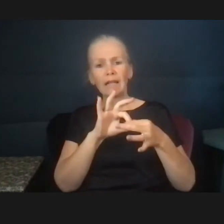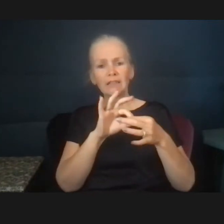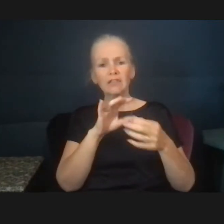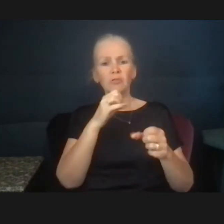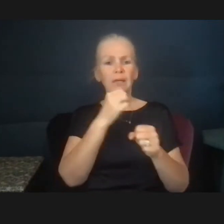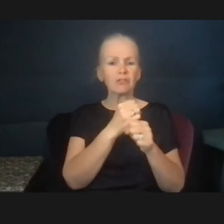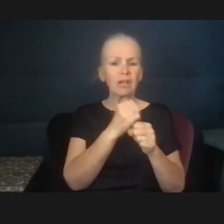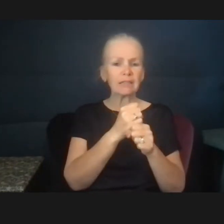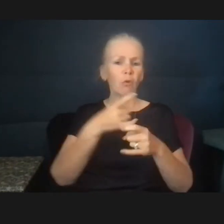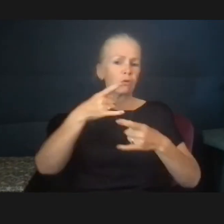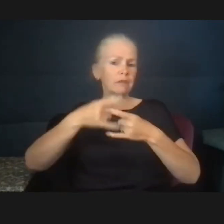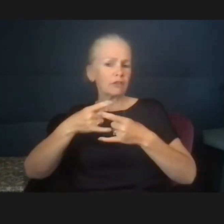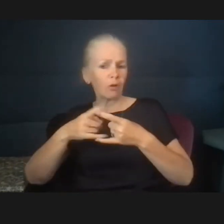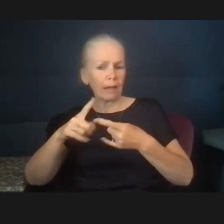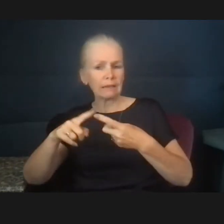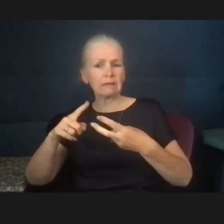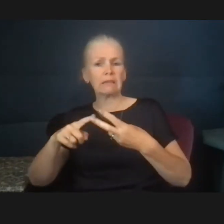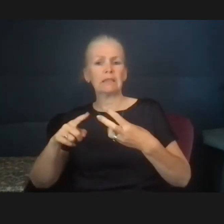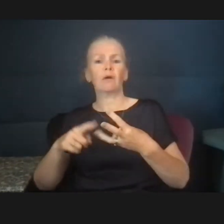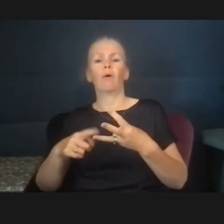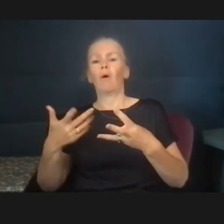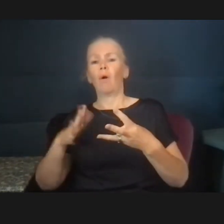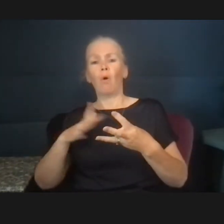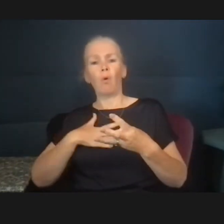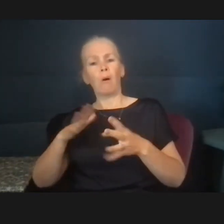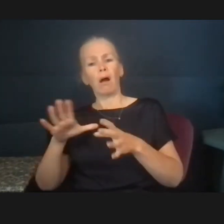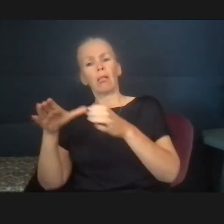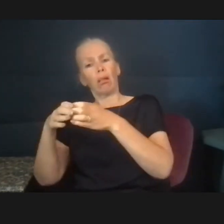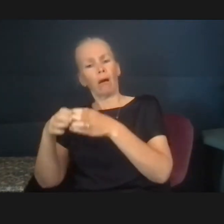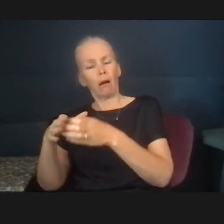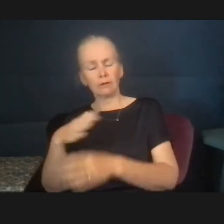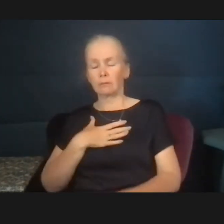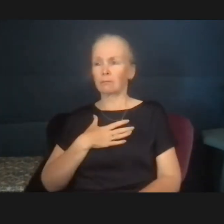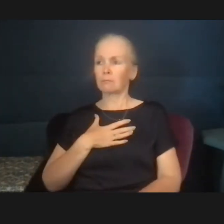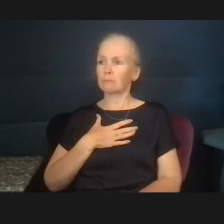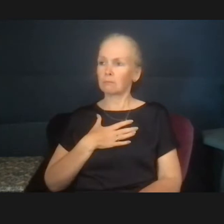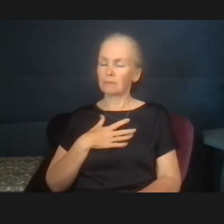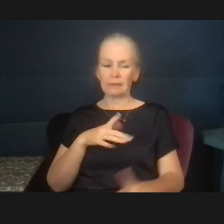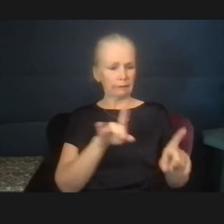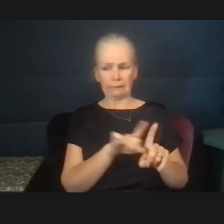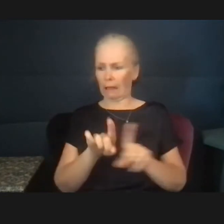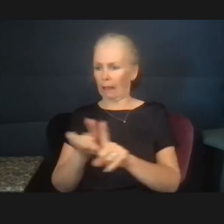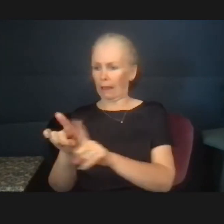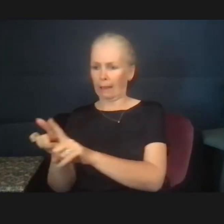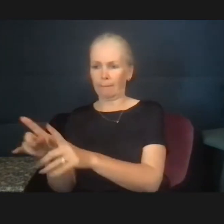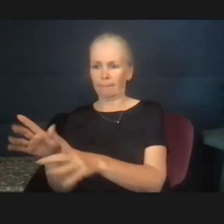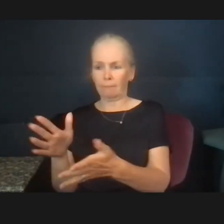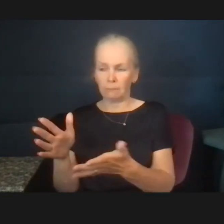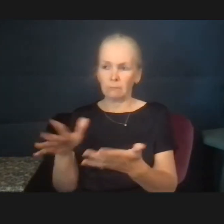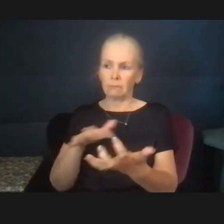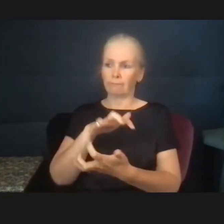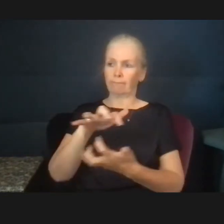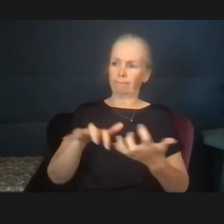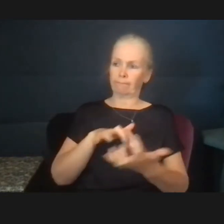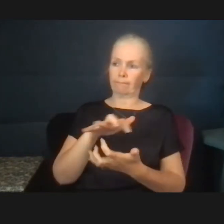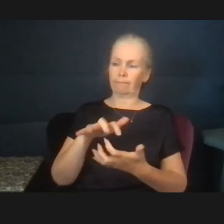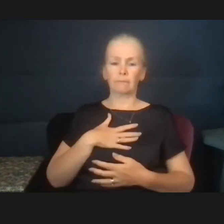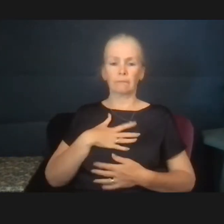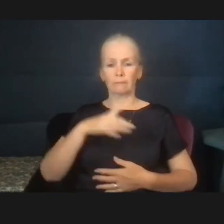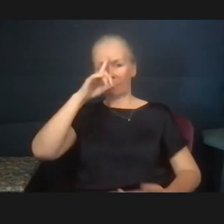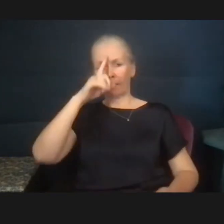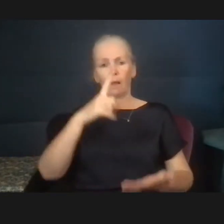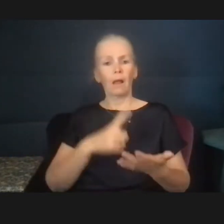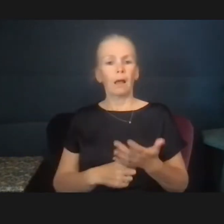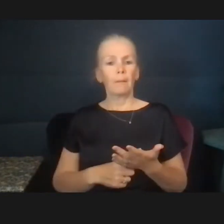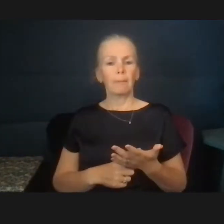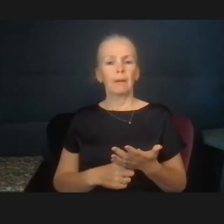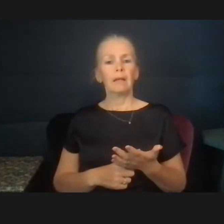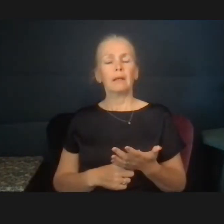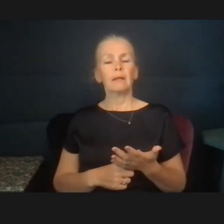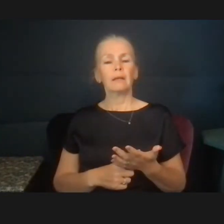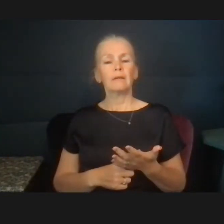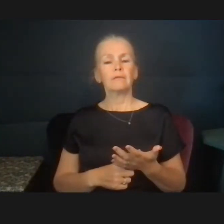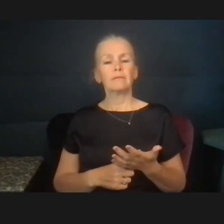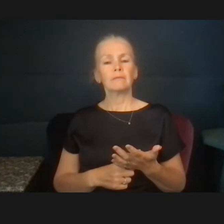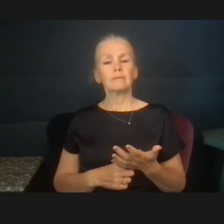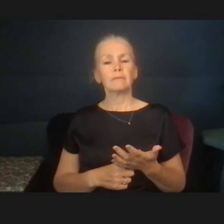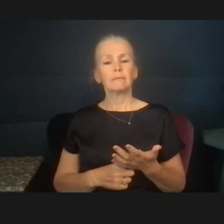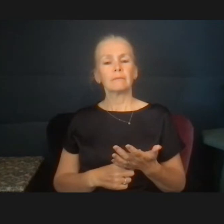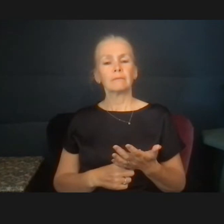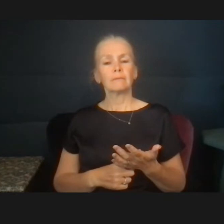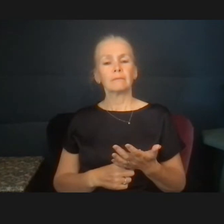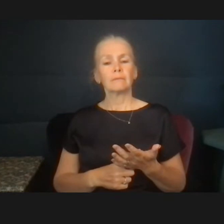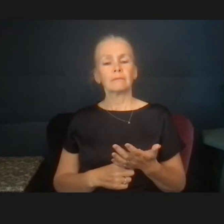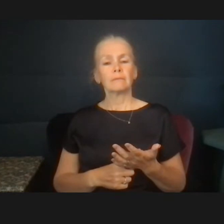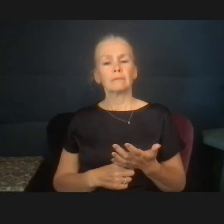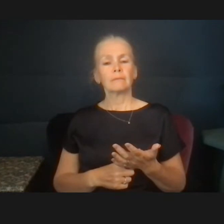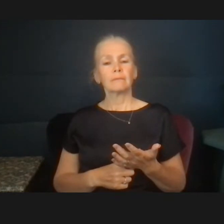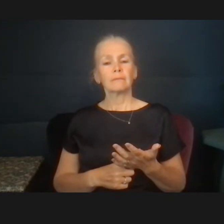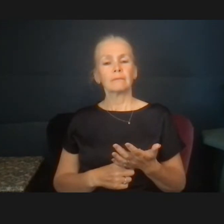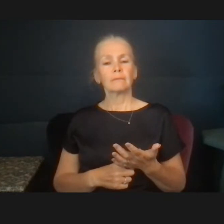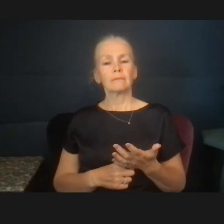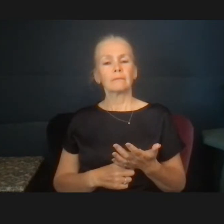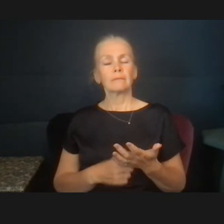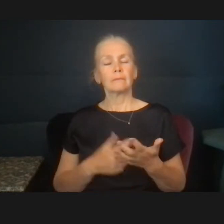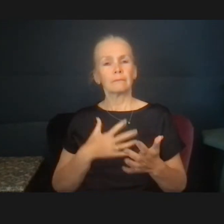sexuality, or class. So I believe that students